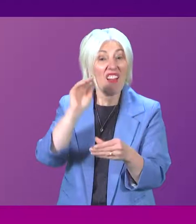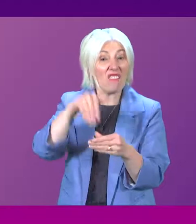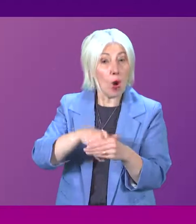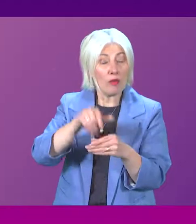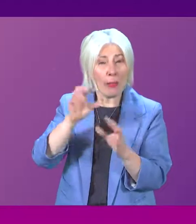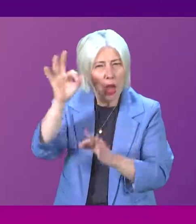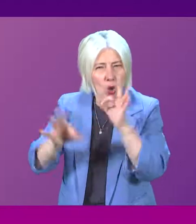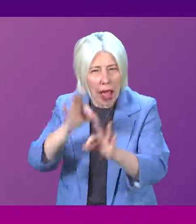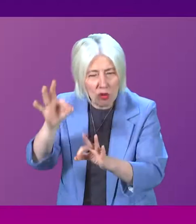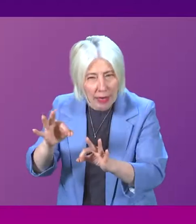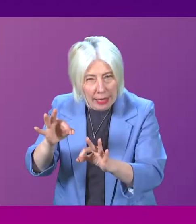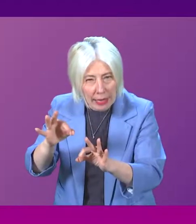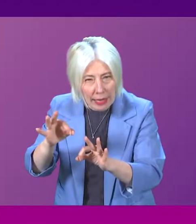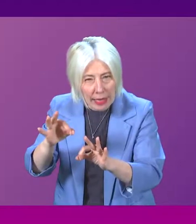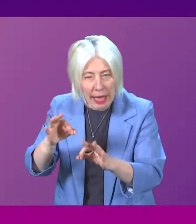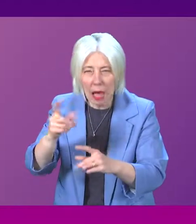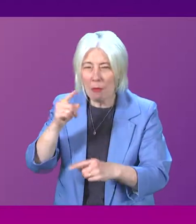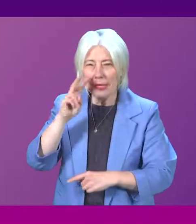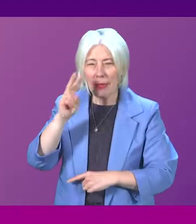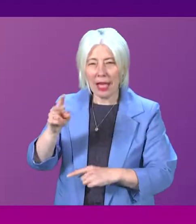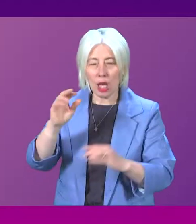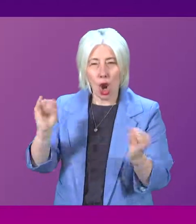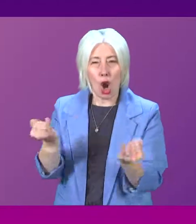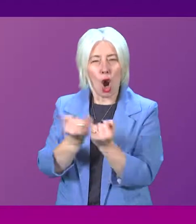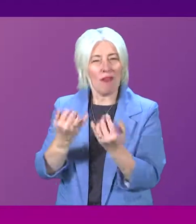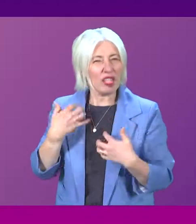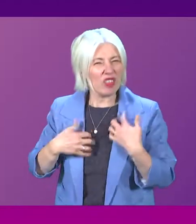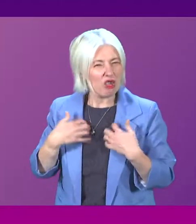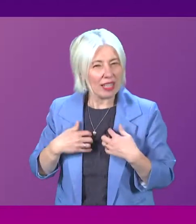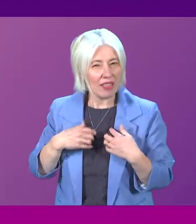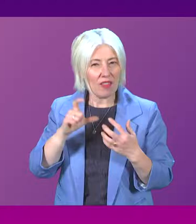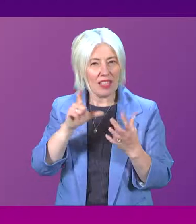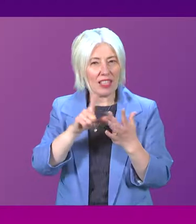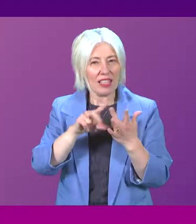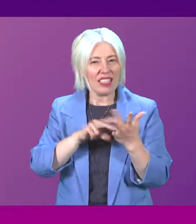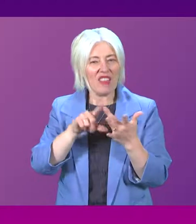If they are, would he not recognise that that might be a significant conflict of interest?